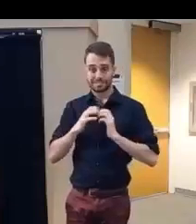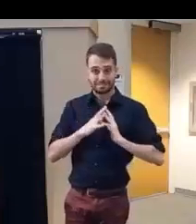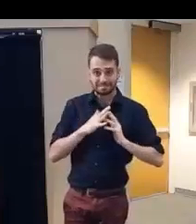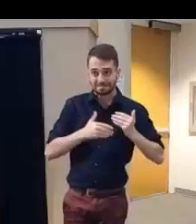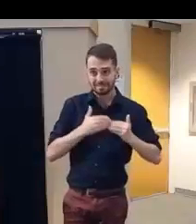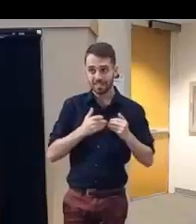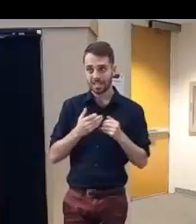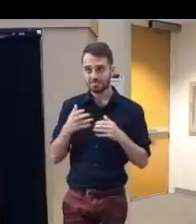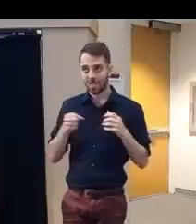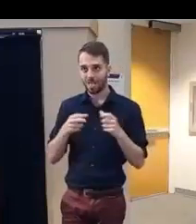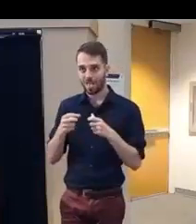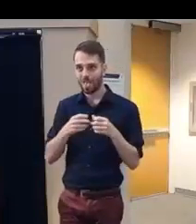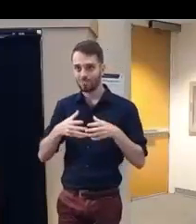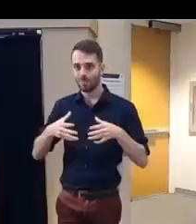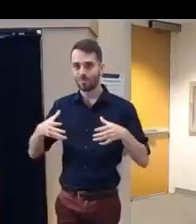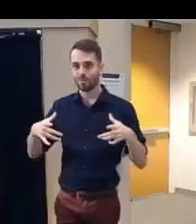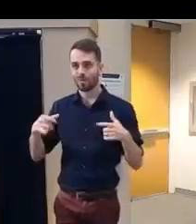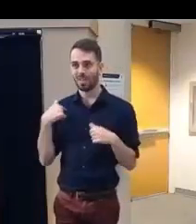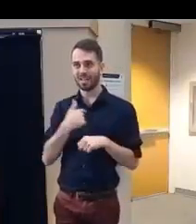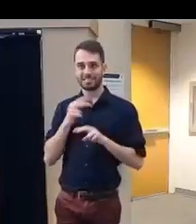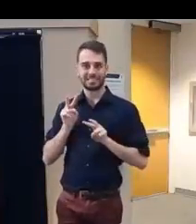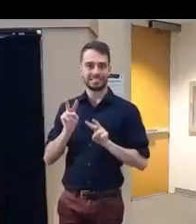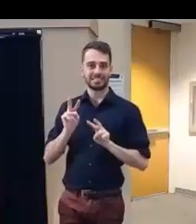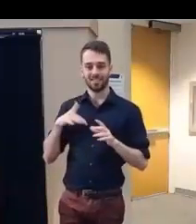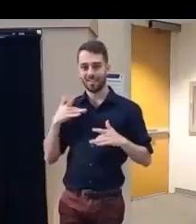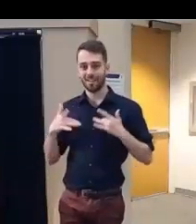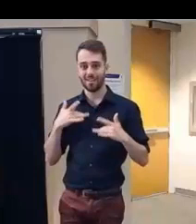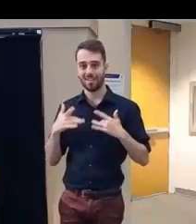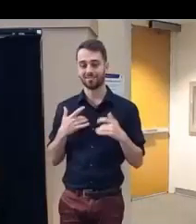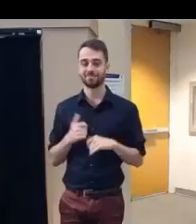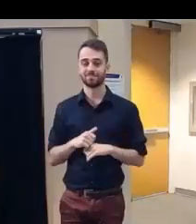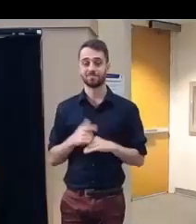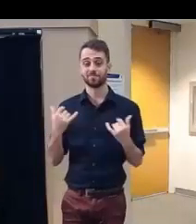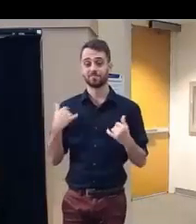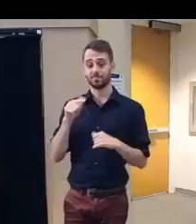to work with everyone on it and learn ourselves with that I will turn it over to Dr Cardella